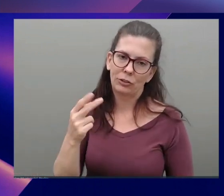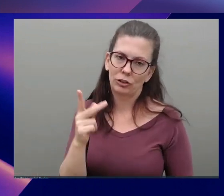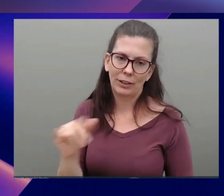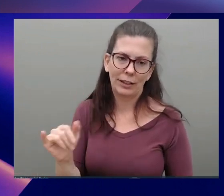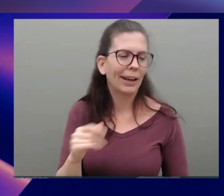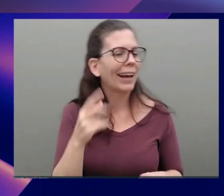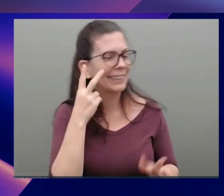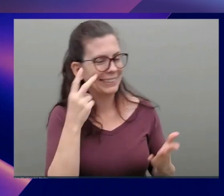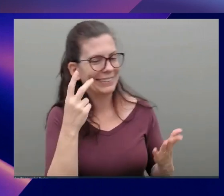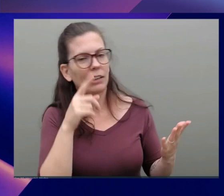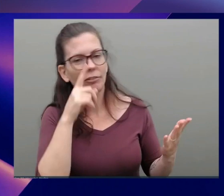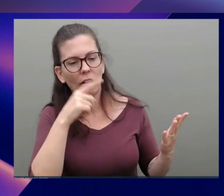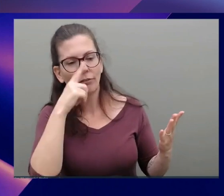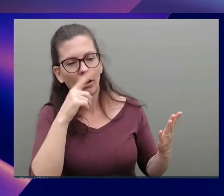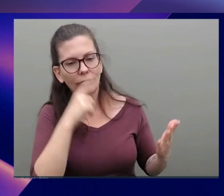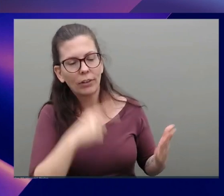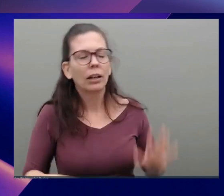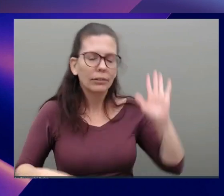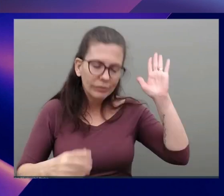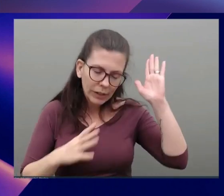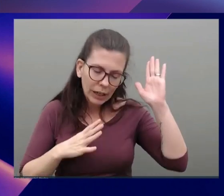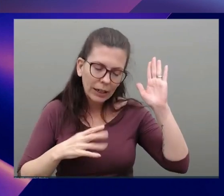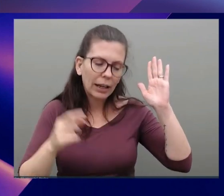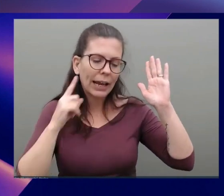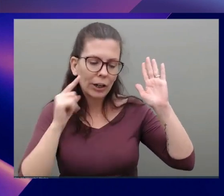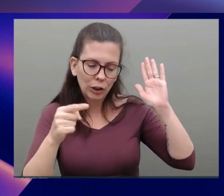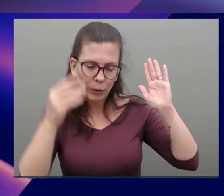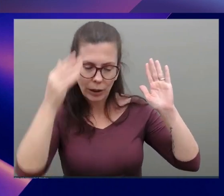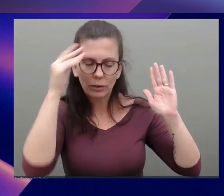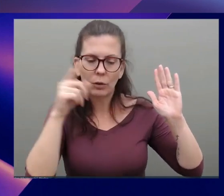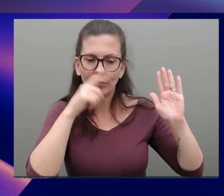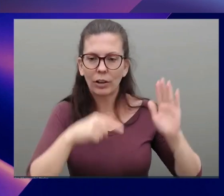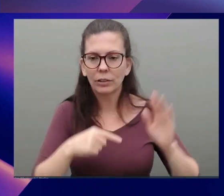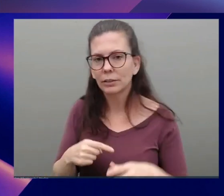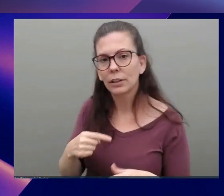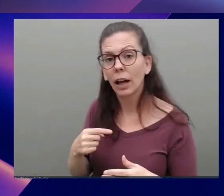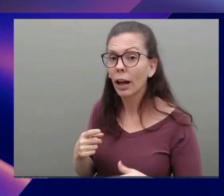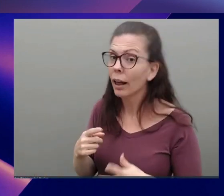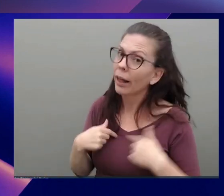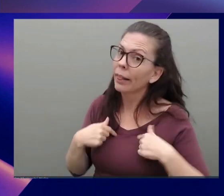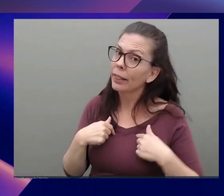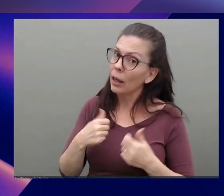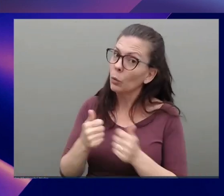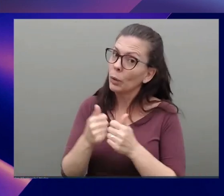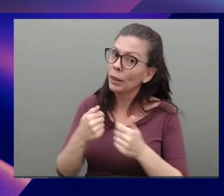I know. I hear you, I hear you, it's okay, it's false. It's because they were with me on the last episode, so they learned about that.